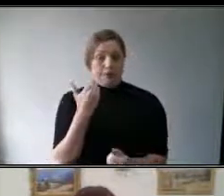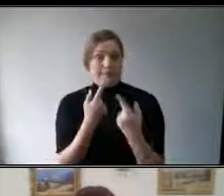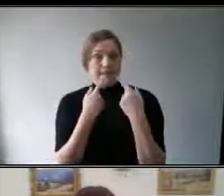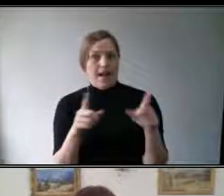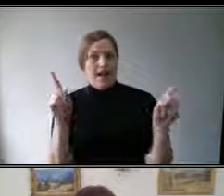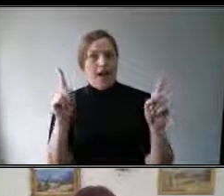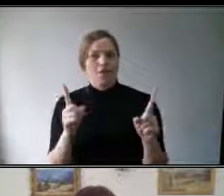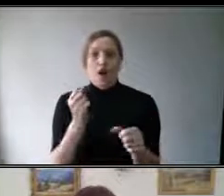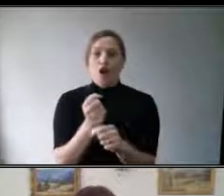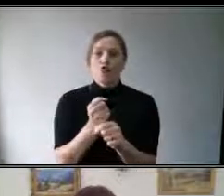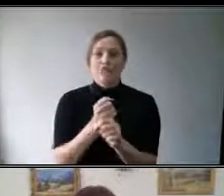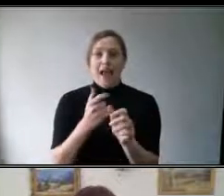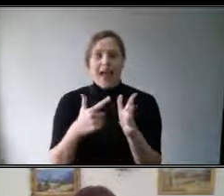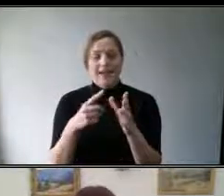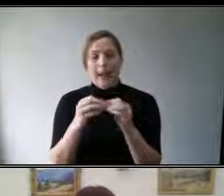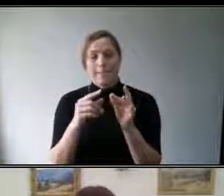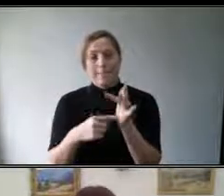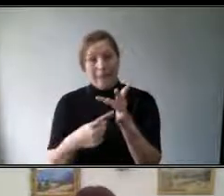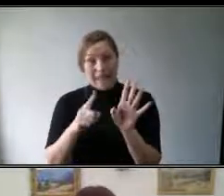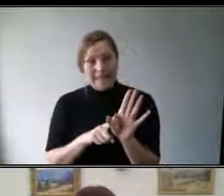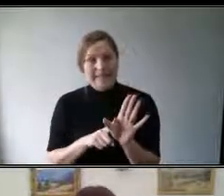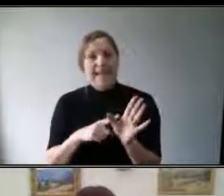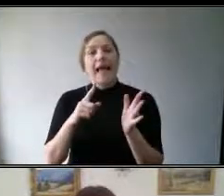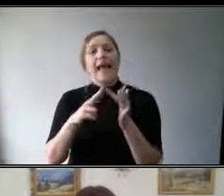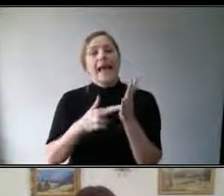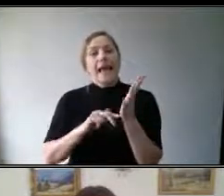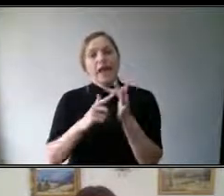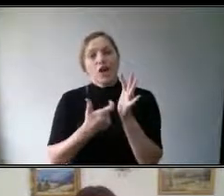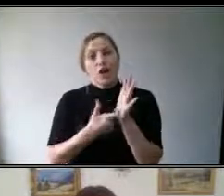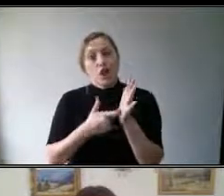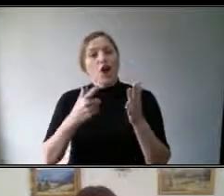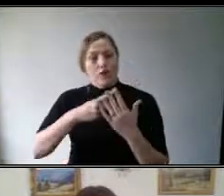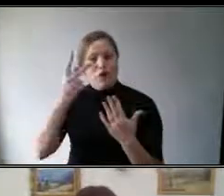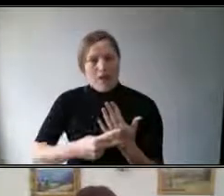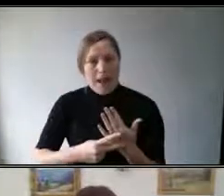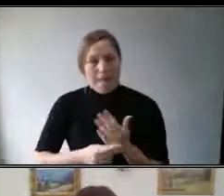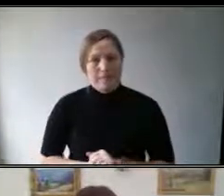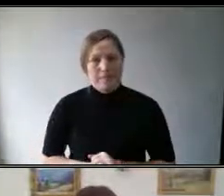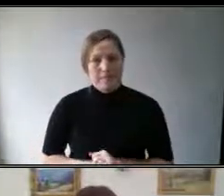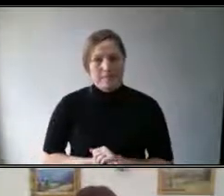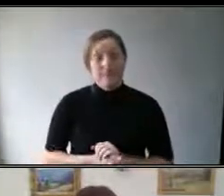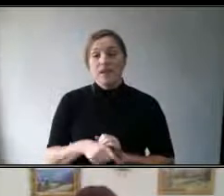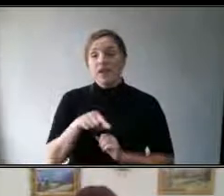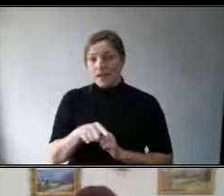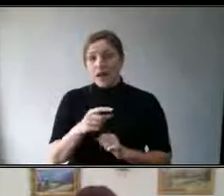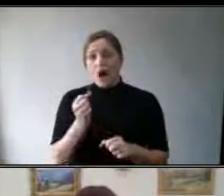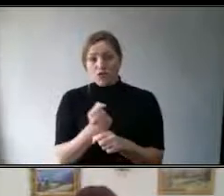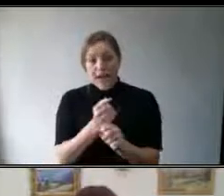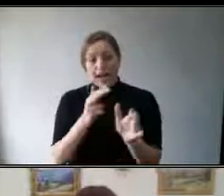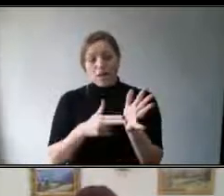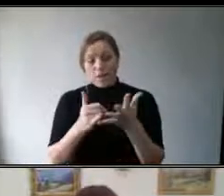internship program so create new south wales actually ran a pilot program of of this initiative